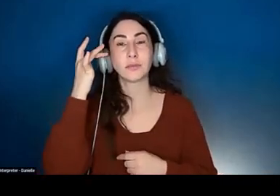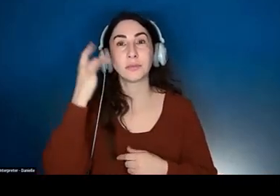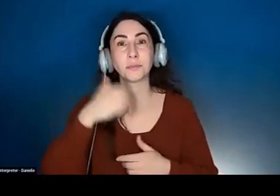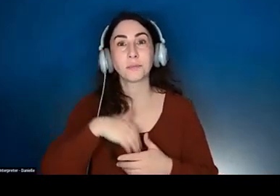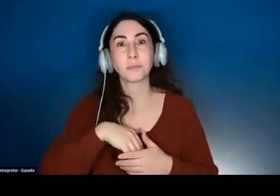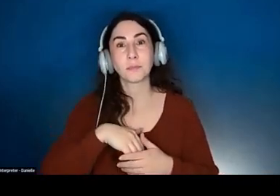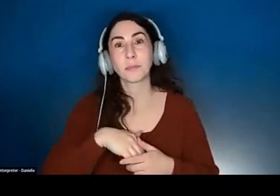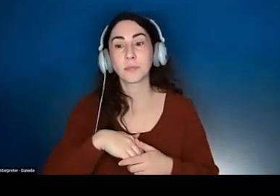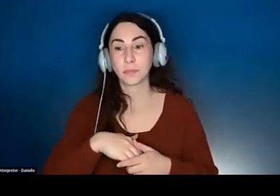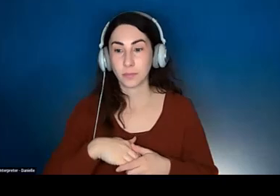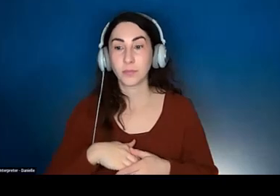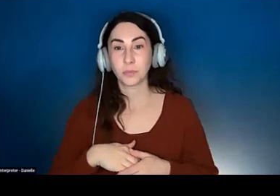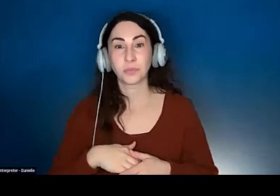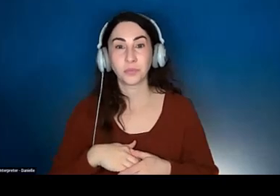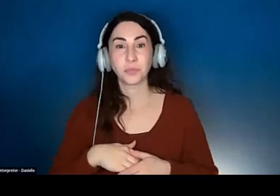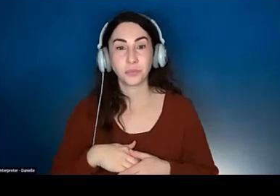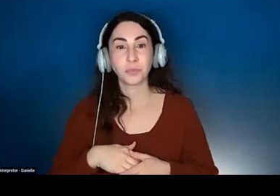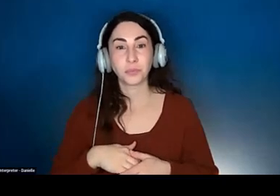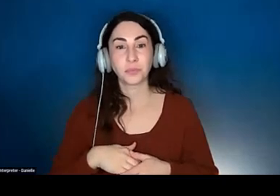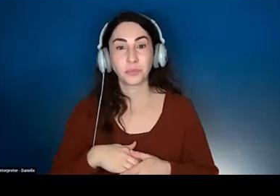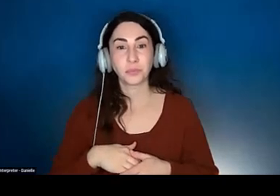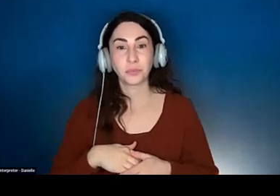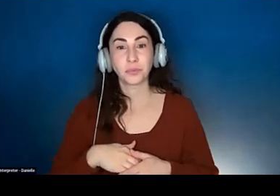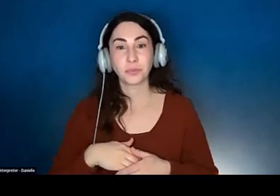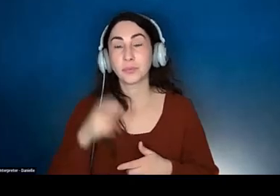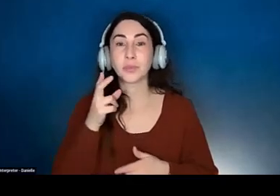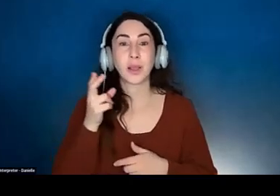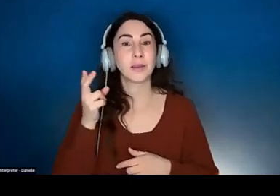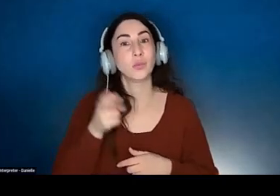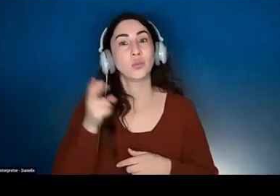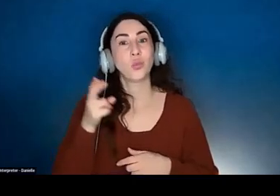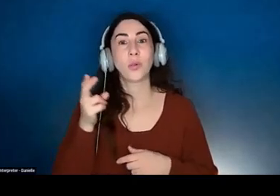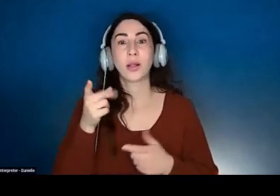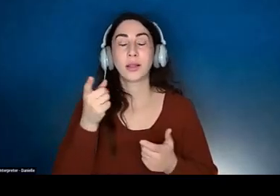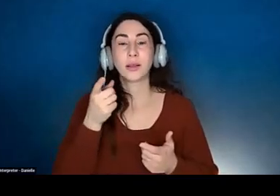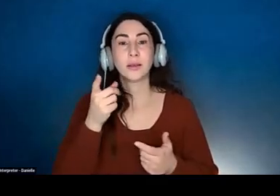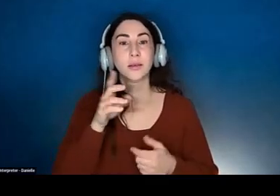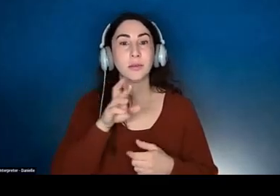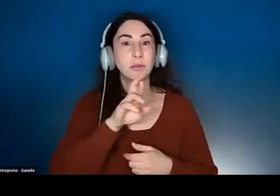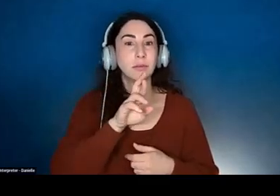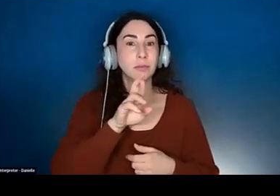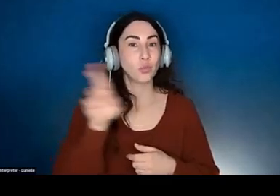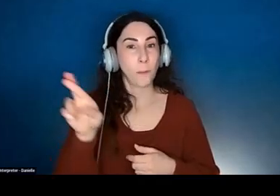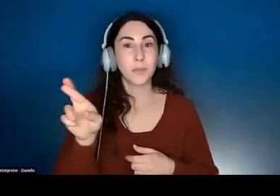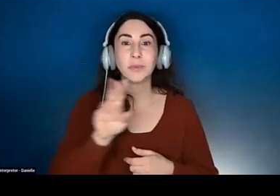such bipartisan support as Henry was describing and so